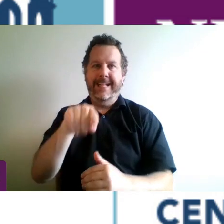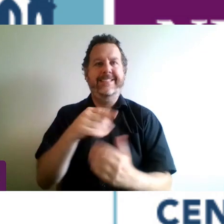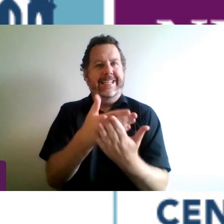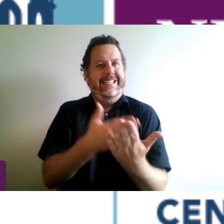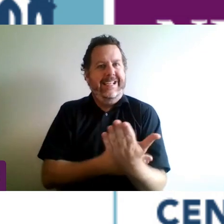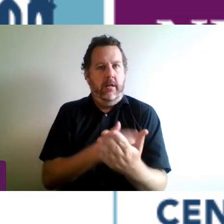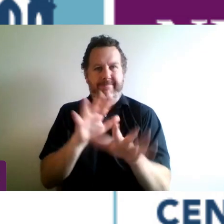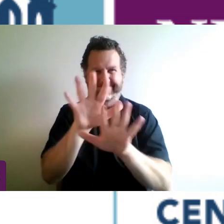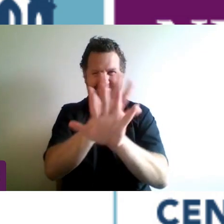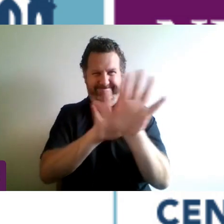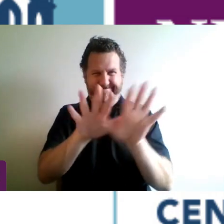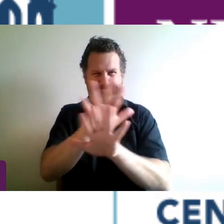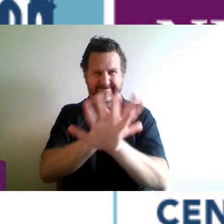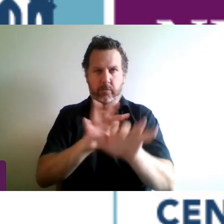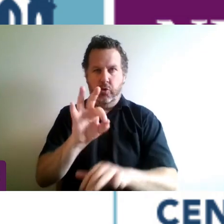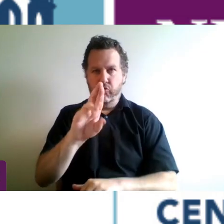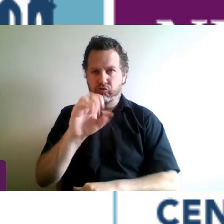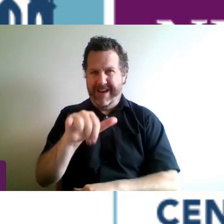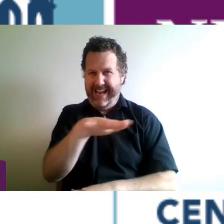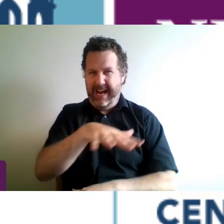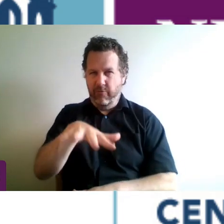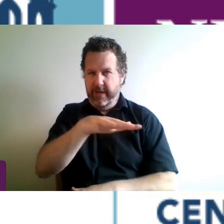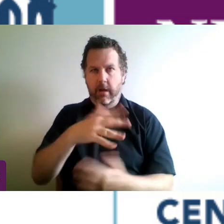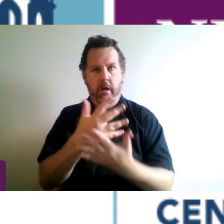into.